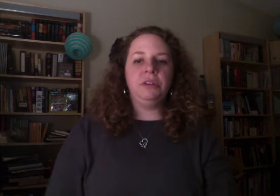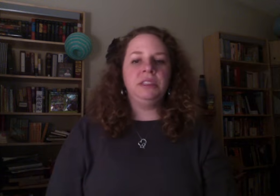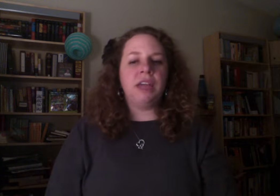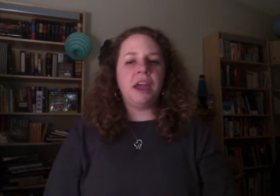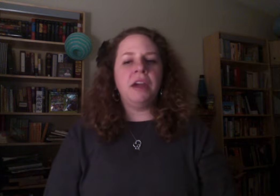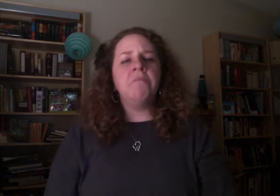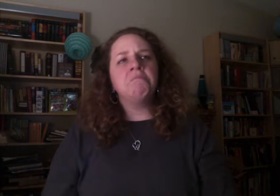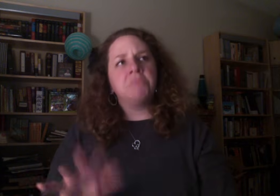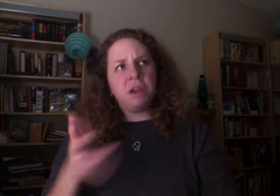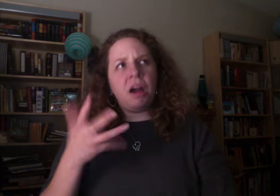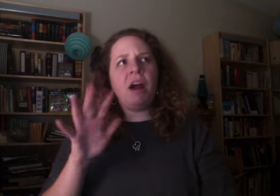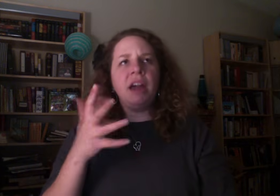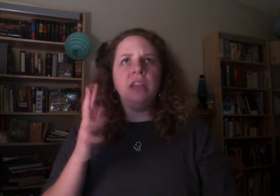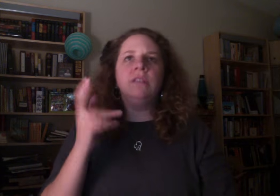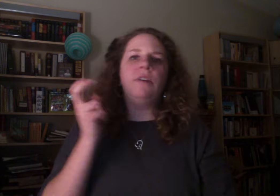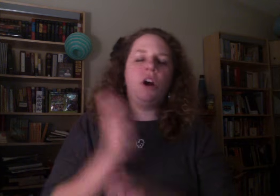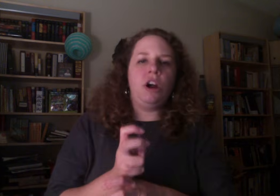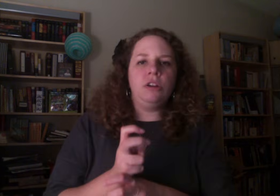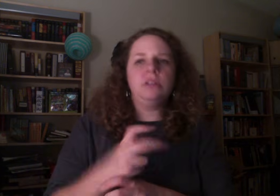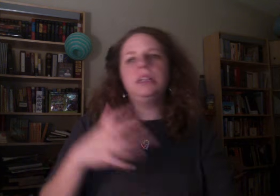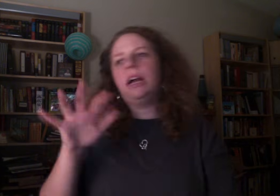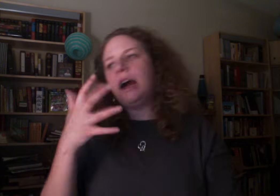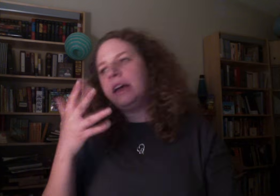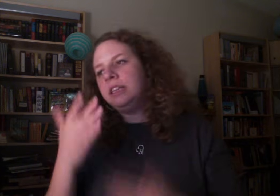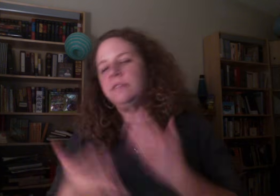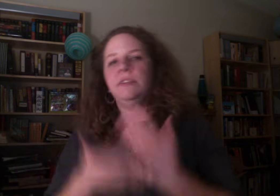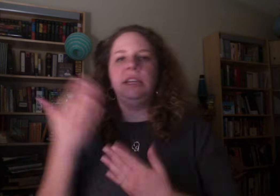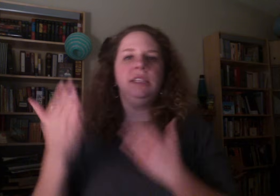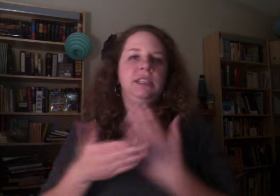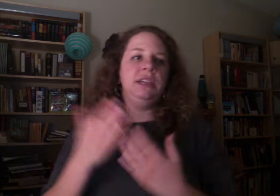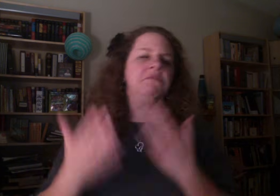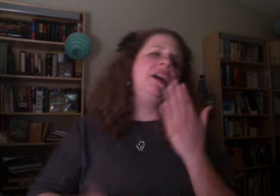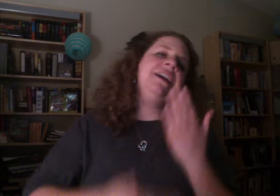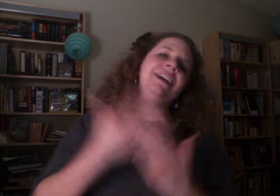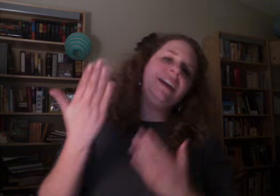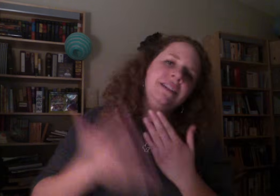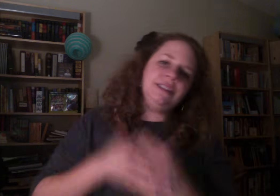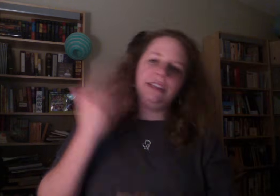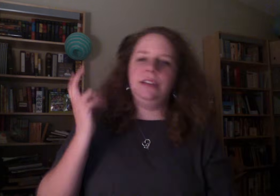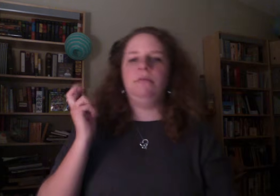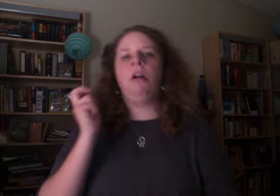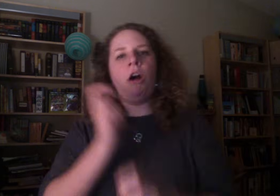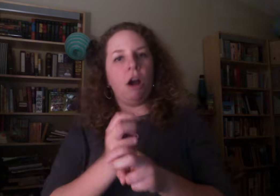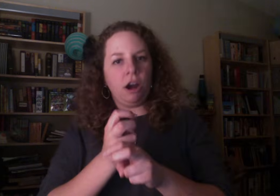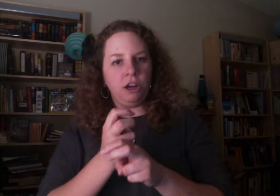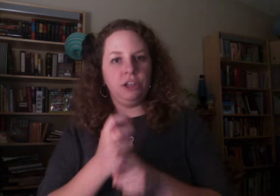You can say KIND-OF HARD, KIND-OF EASY, EASY, HARD.